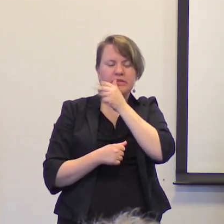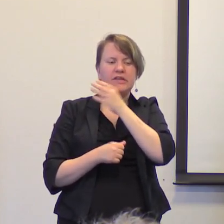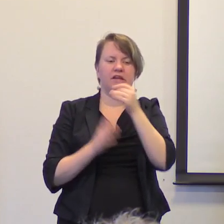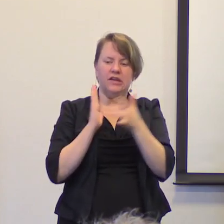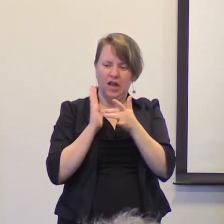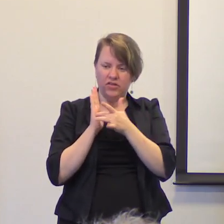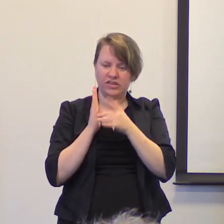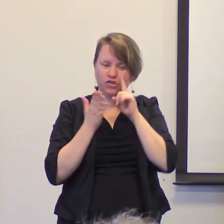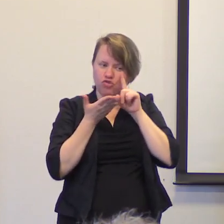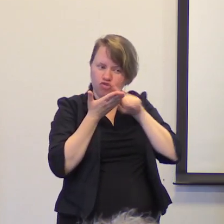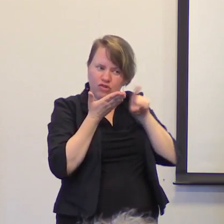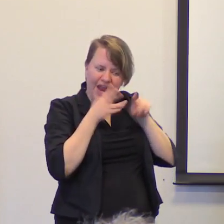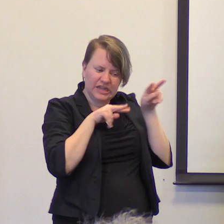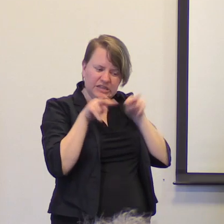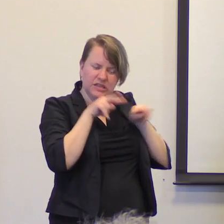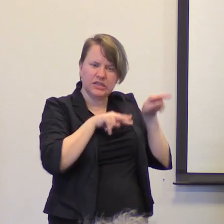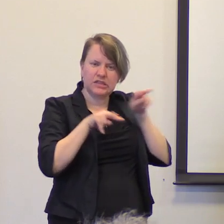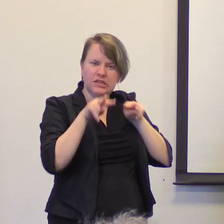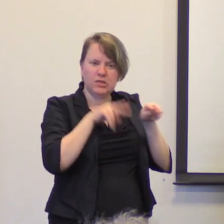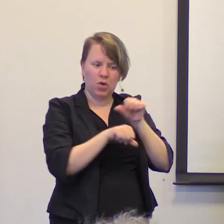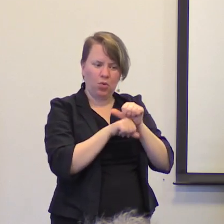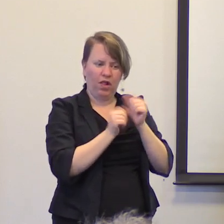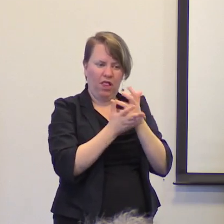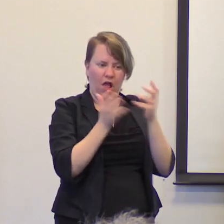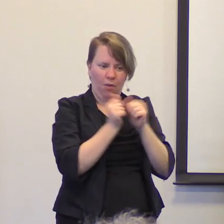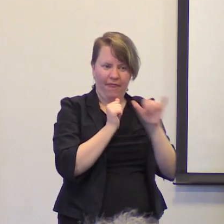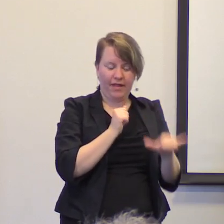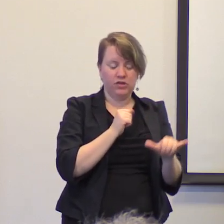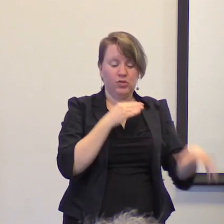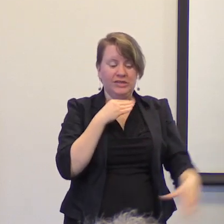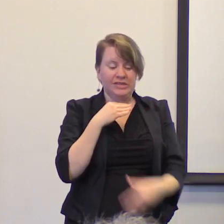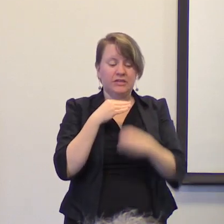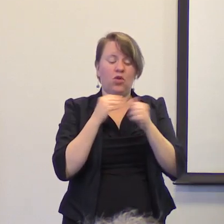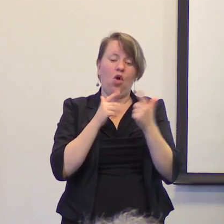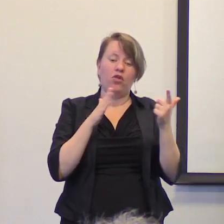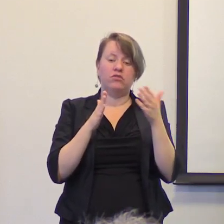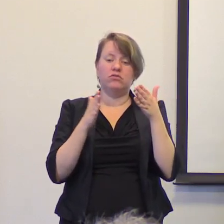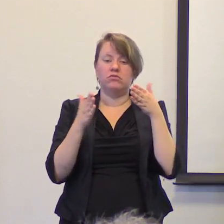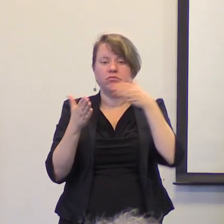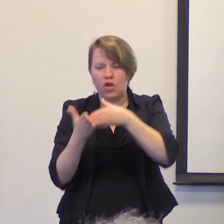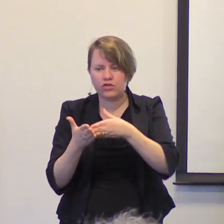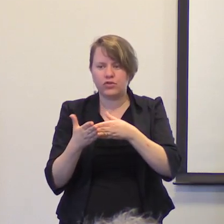In addition to all of the lawsuits that we've brought and all the lobbying against the Patriot